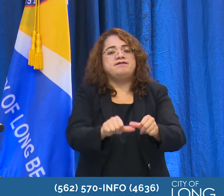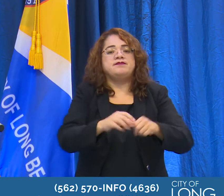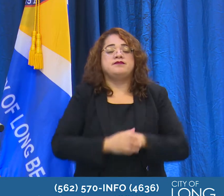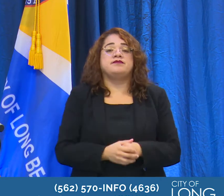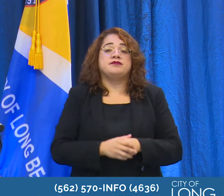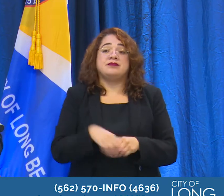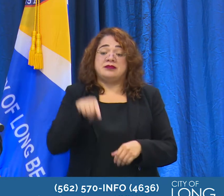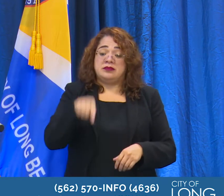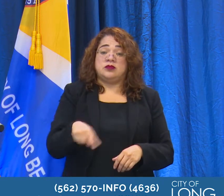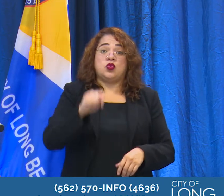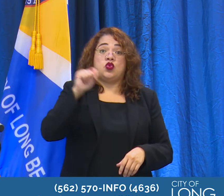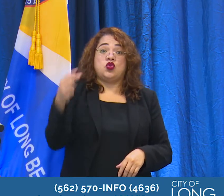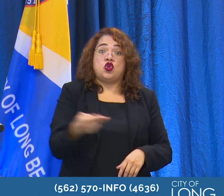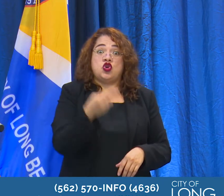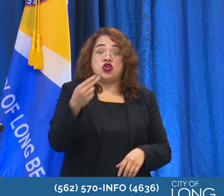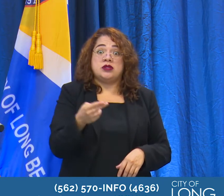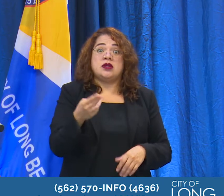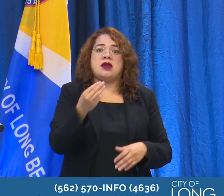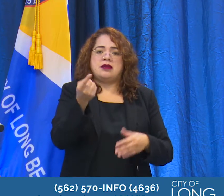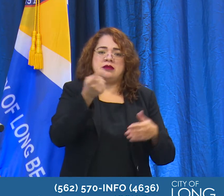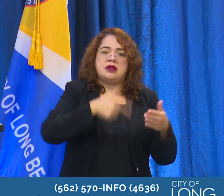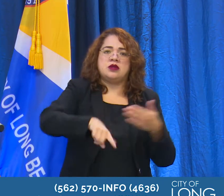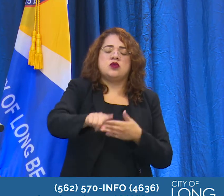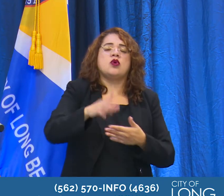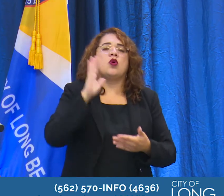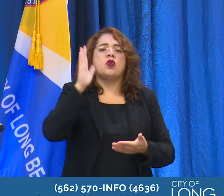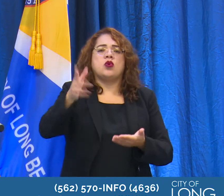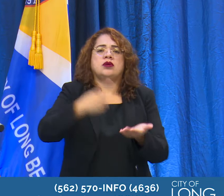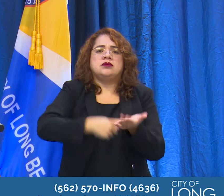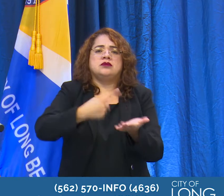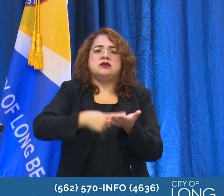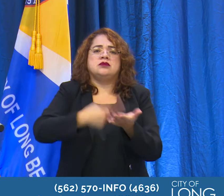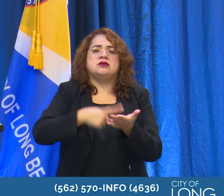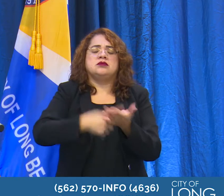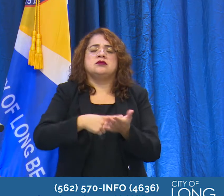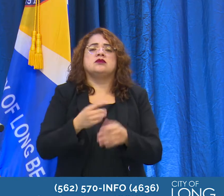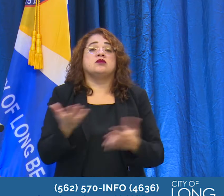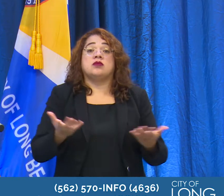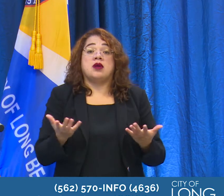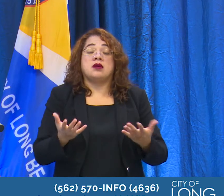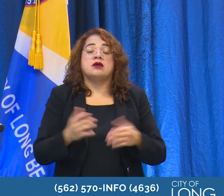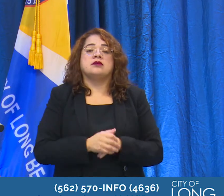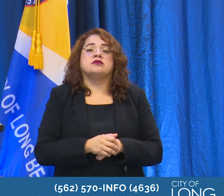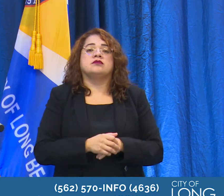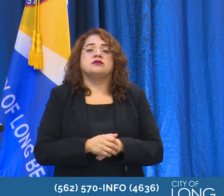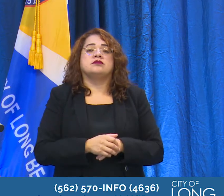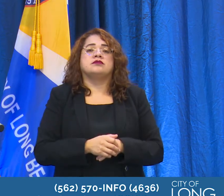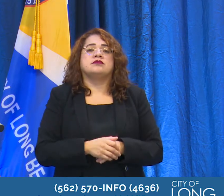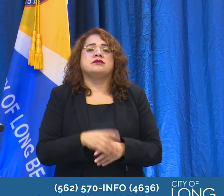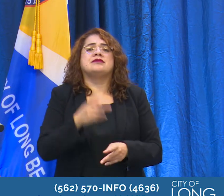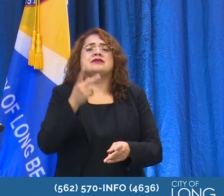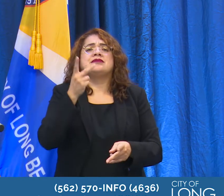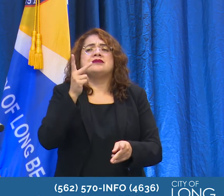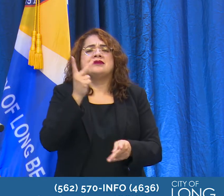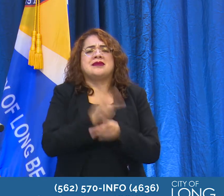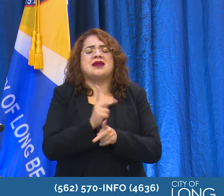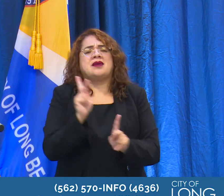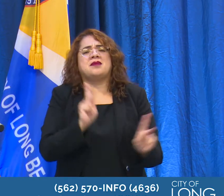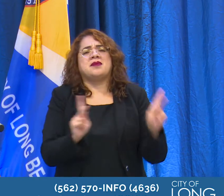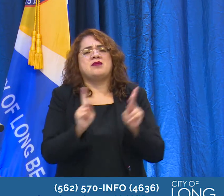on Thursday and next week, we're going to start discussing how we're going to ensure that we keep folks safe around